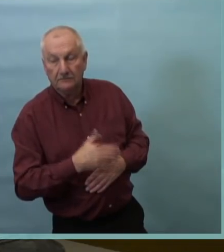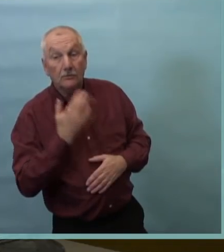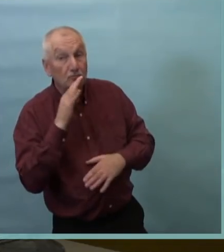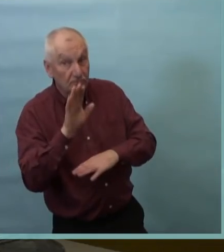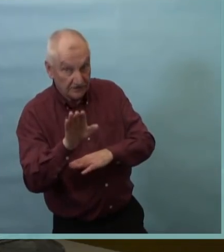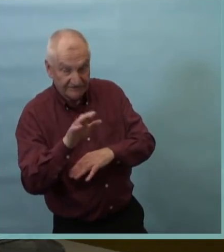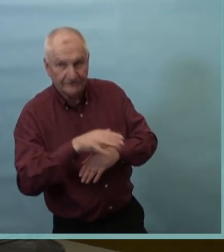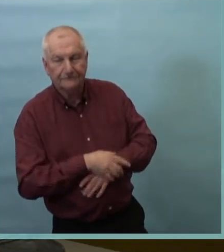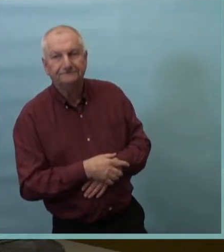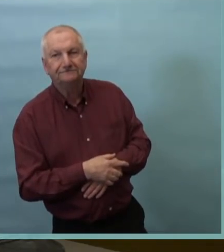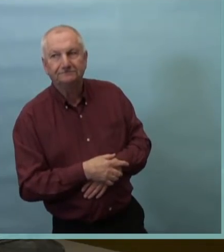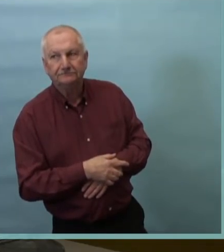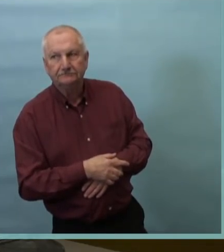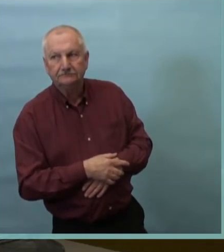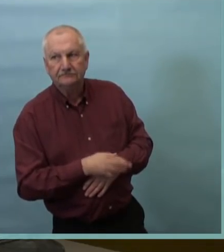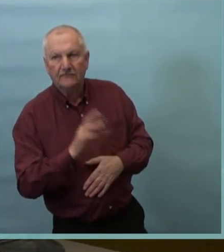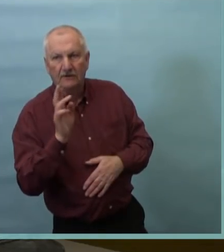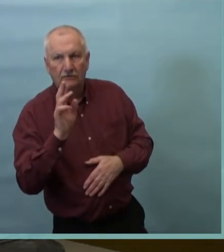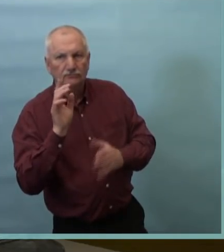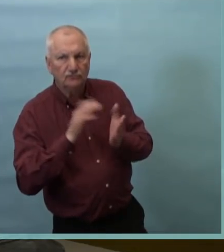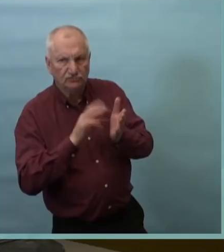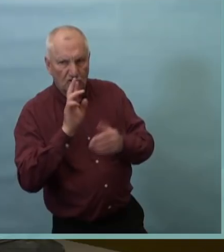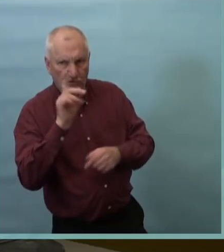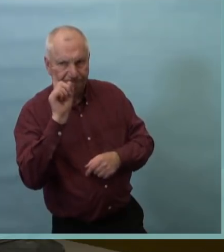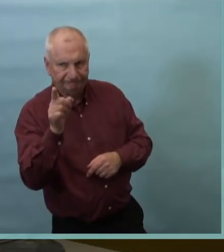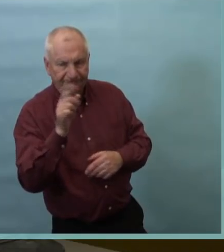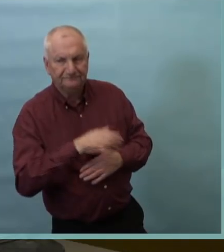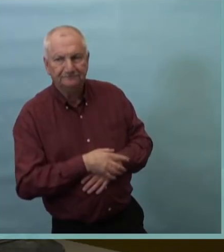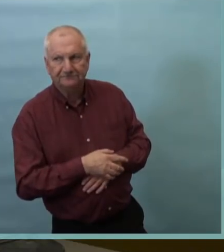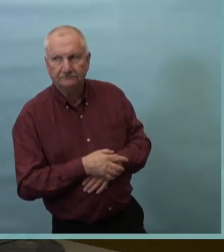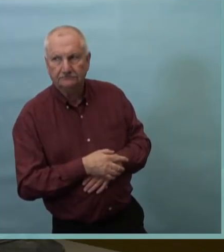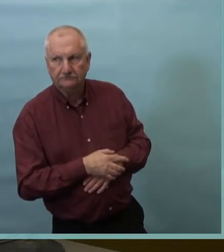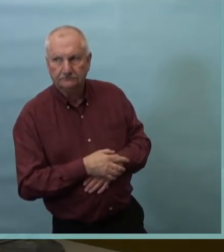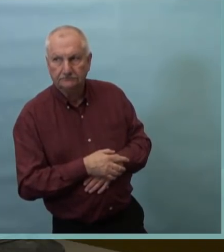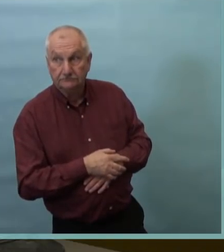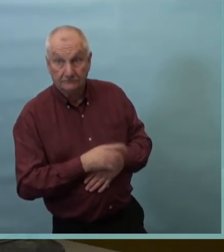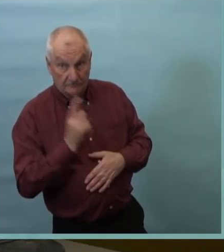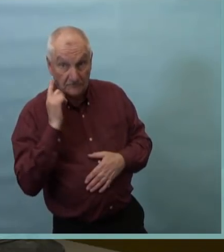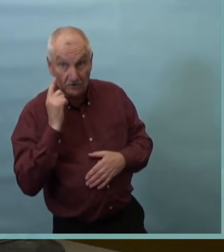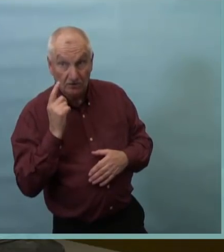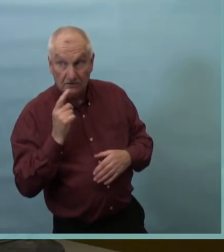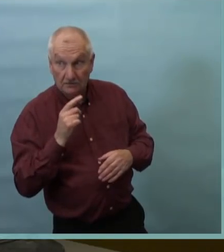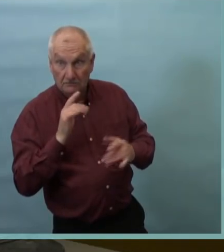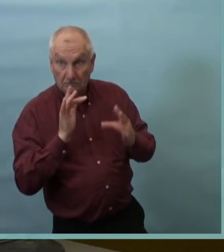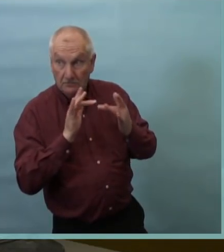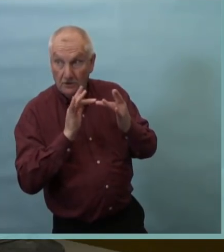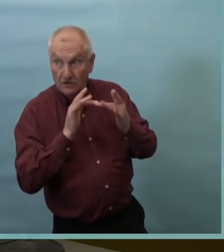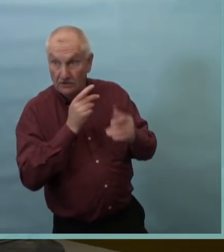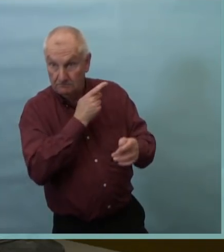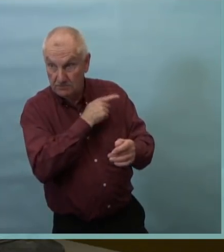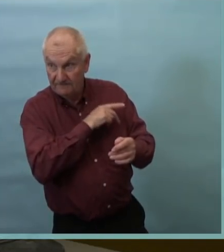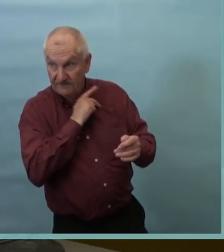canada's deputy chief public health officer says he's been in touch with federal and provincial health officials who have identified four criteria for